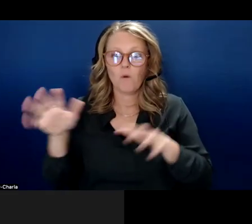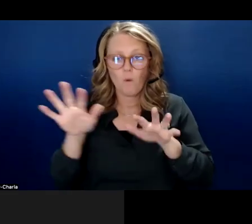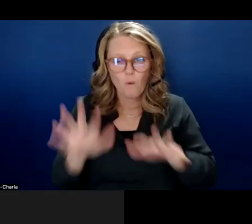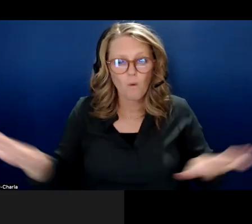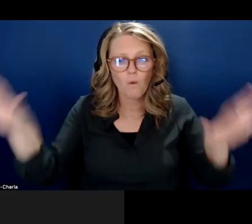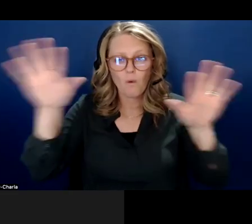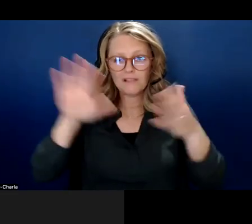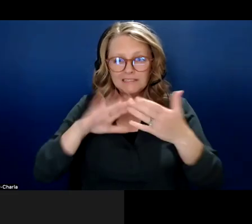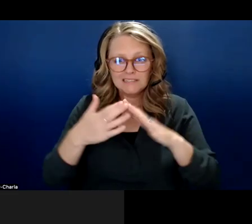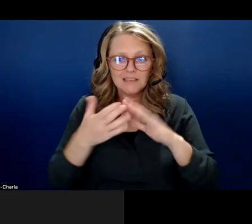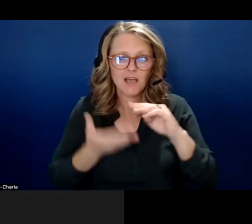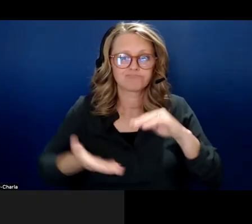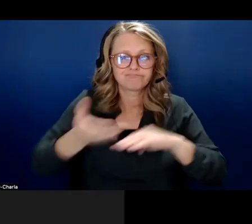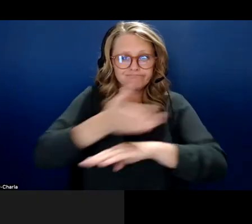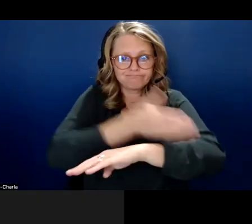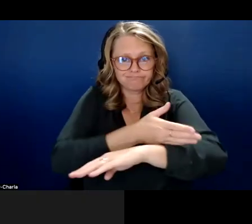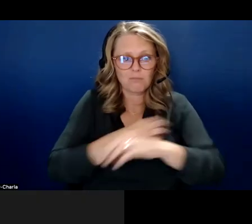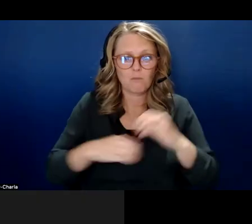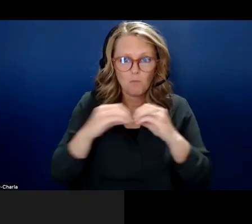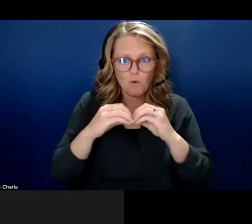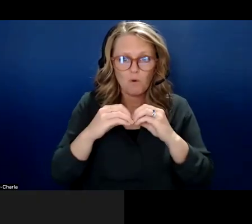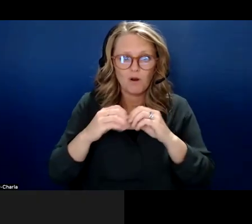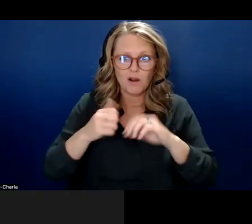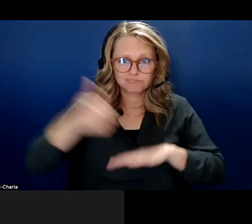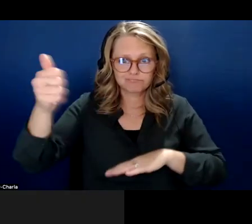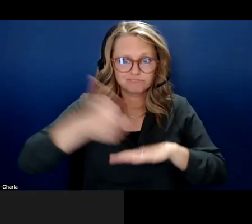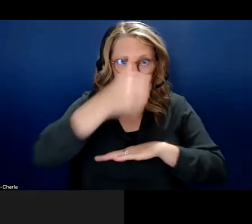and across the region. They more just focus on the corridor